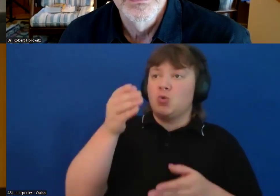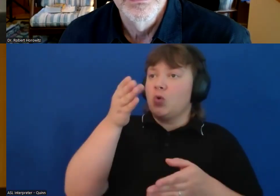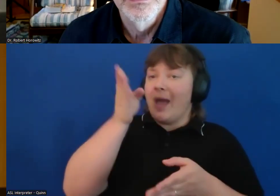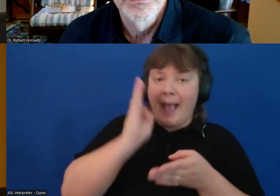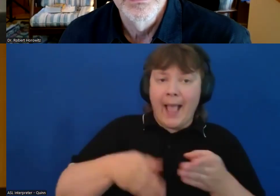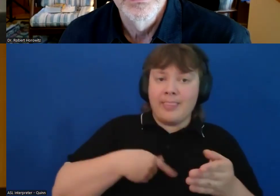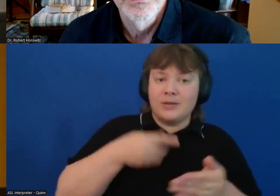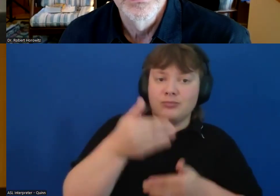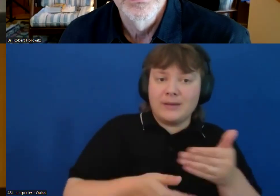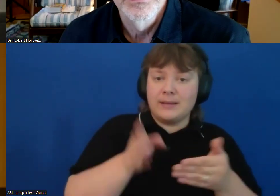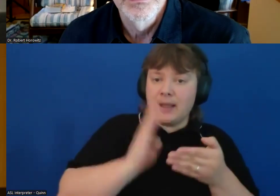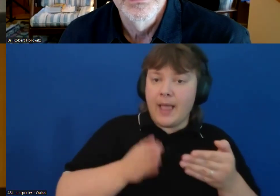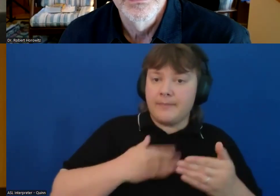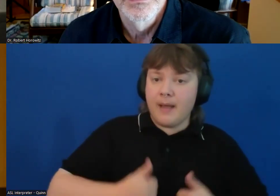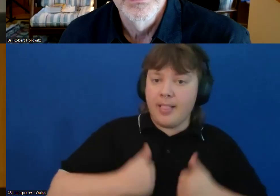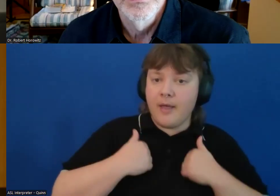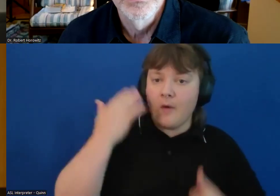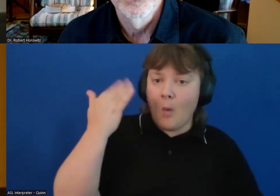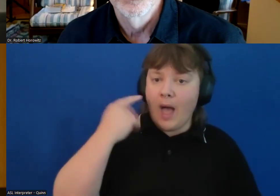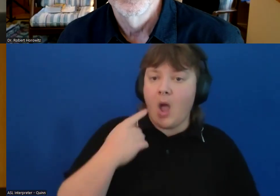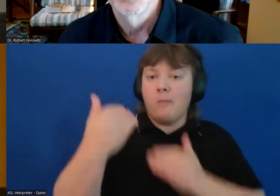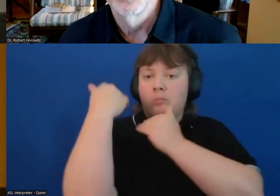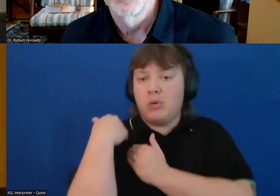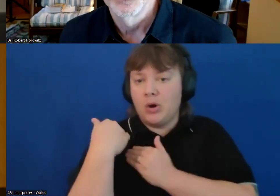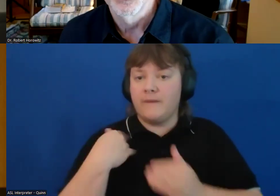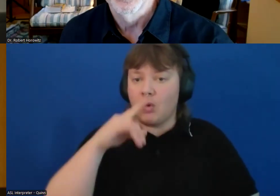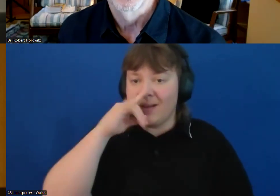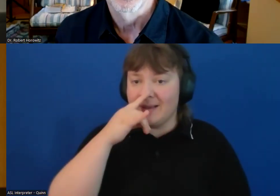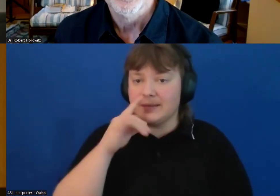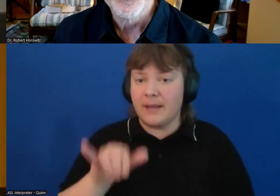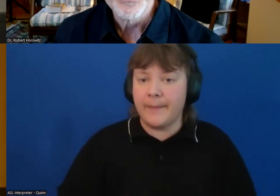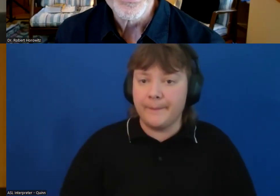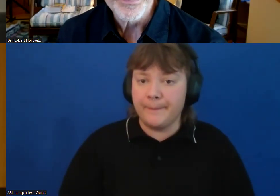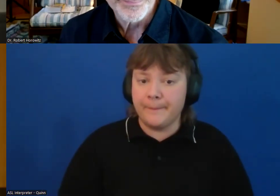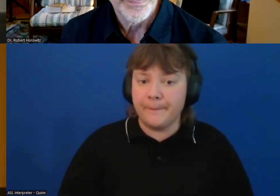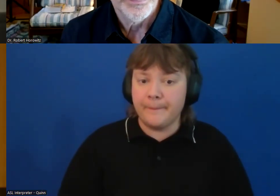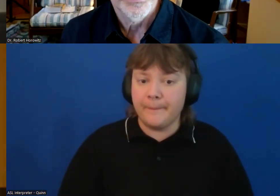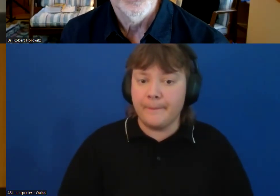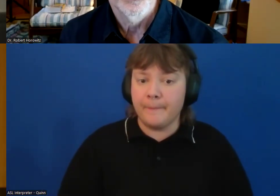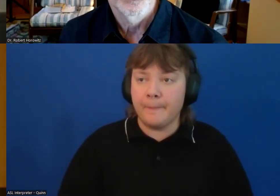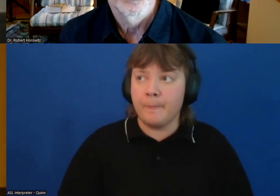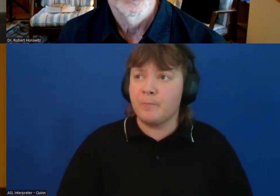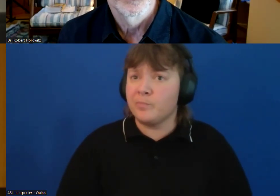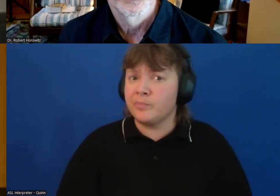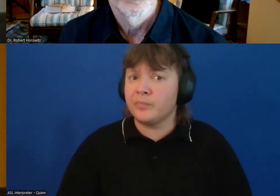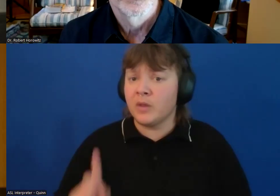need to end my life because it's a burden for my kids." Well, what's our first reaction to